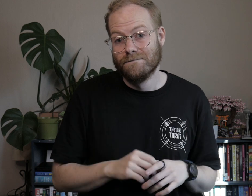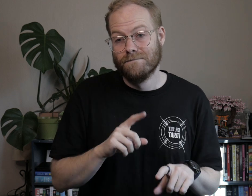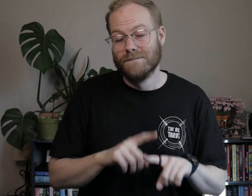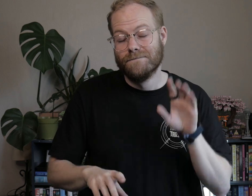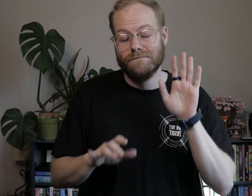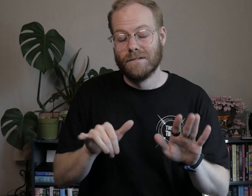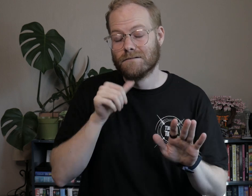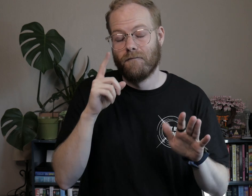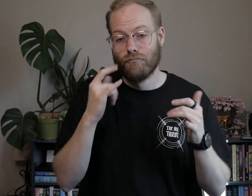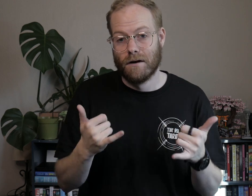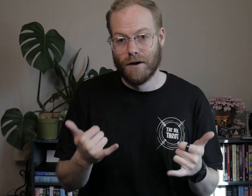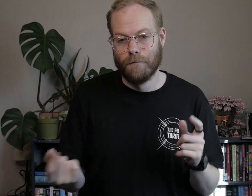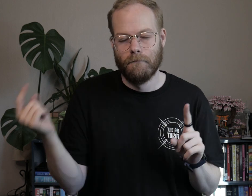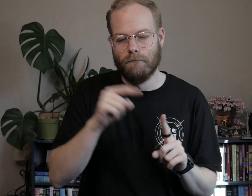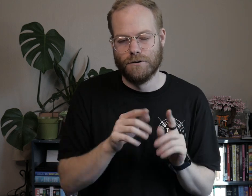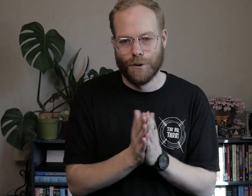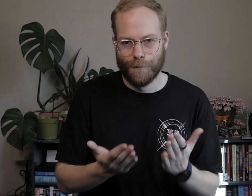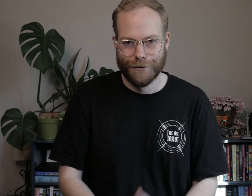But that’s not for right now. Back to the book.